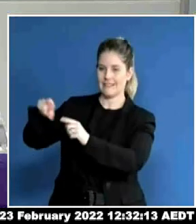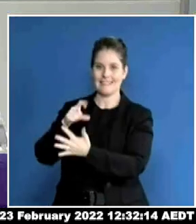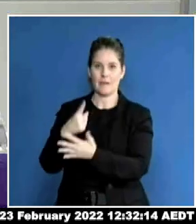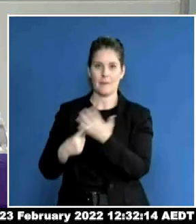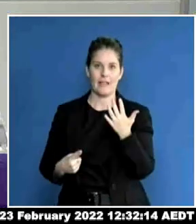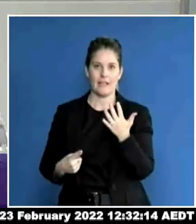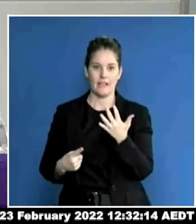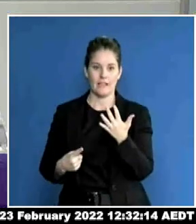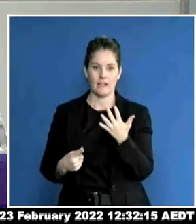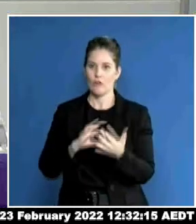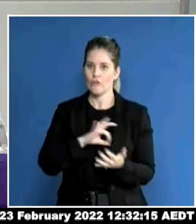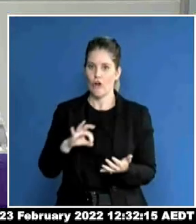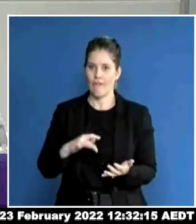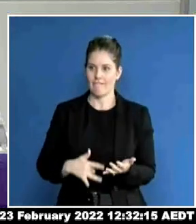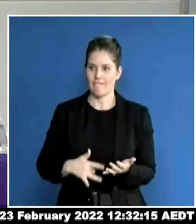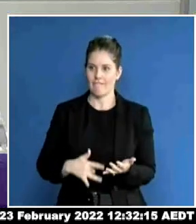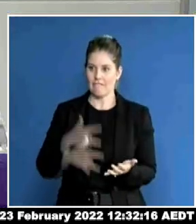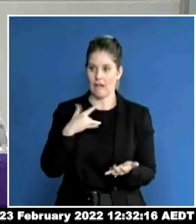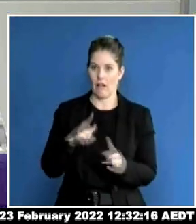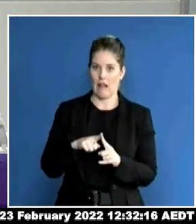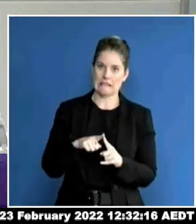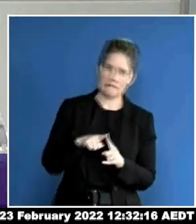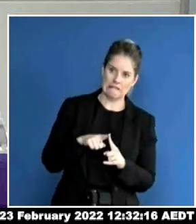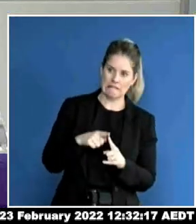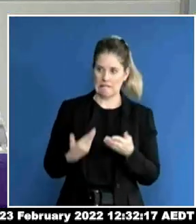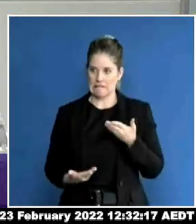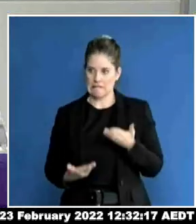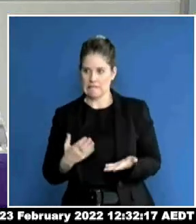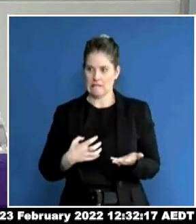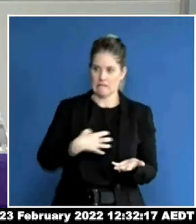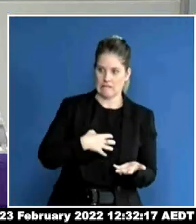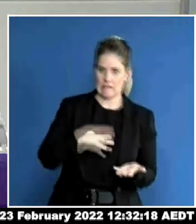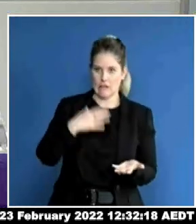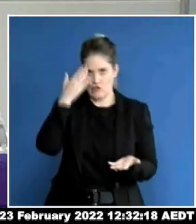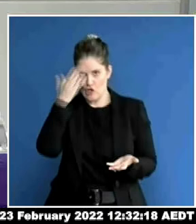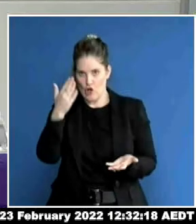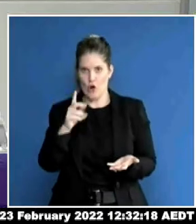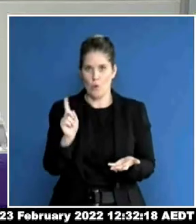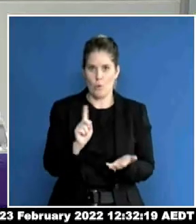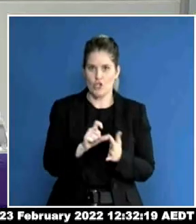experience a kind of freeze, a kind of fear of disability rather than just working person